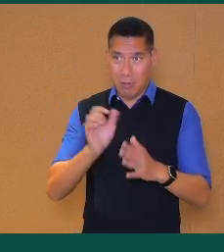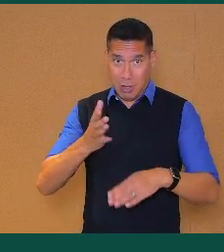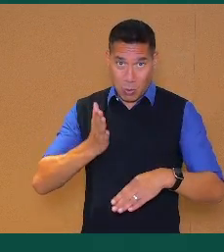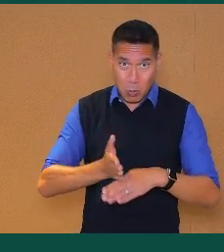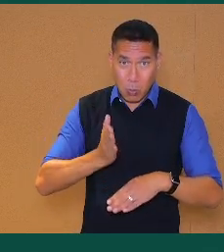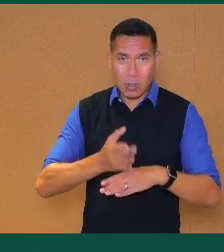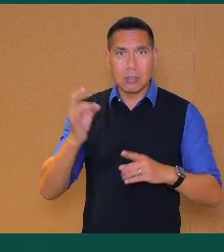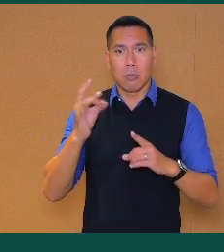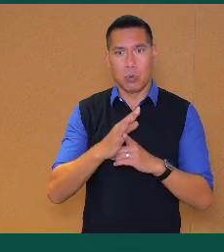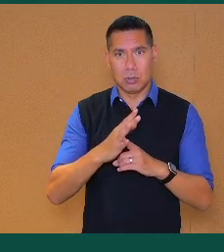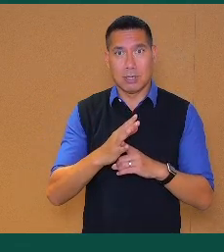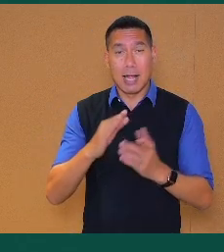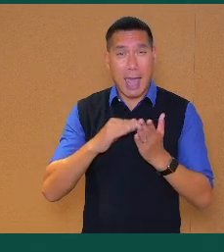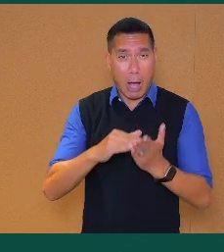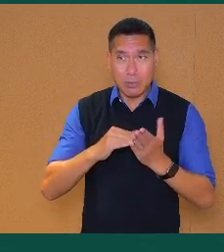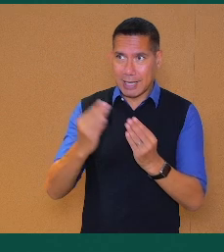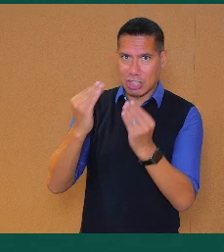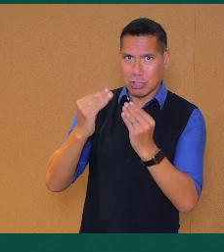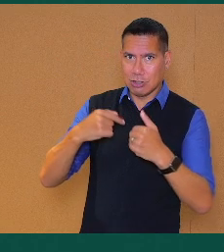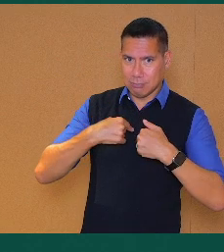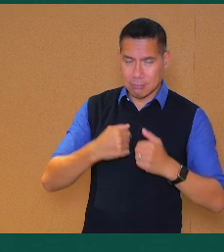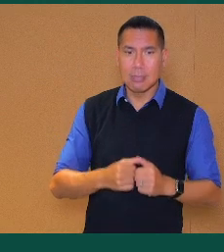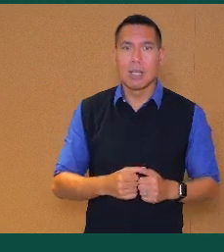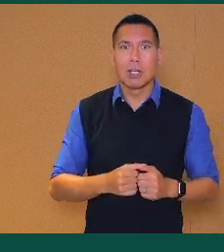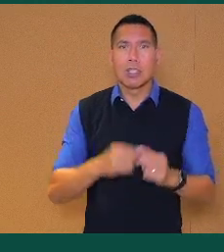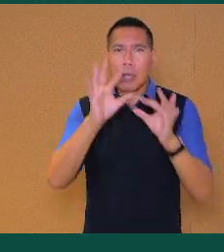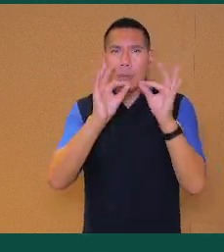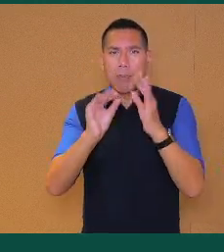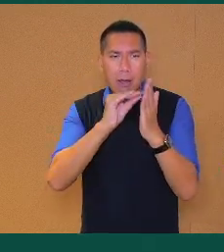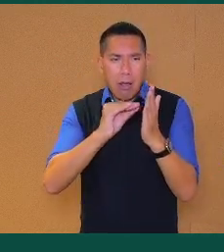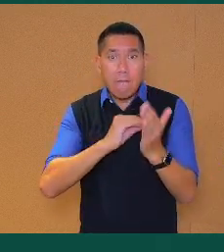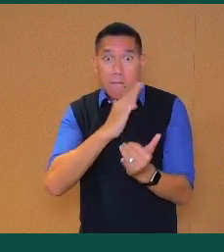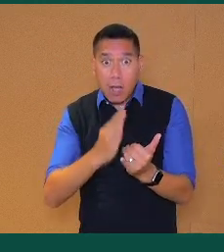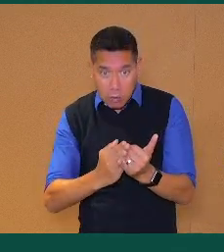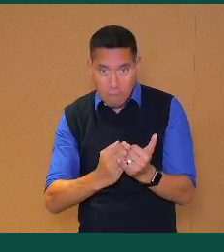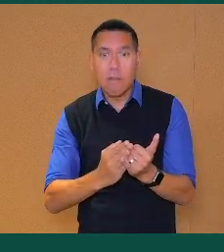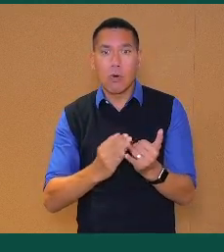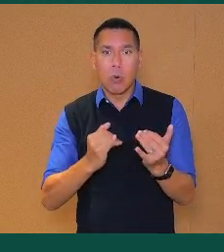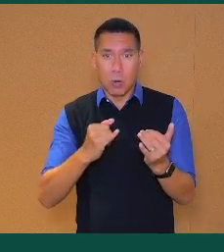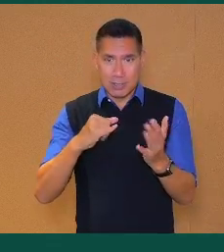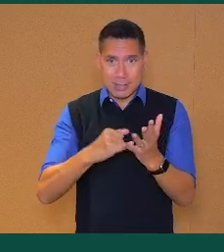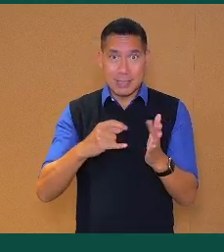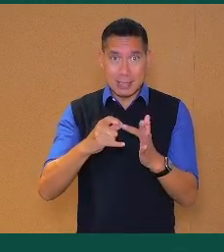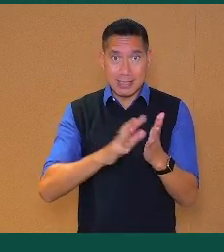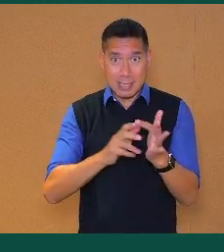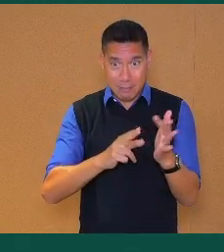educates us. >> The finalists for the Stephen Walter Excellence in Health Promotion Marketing